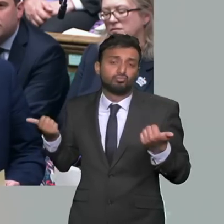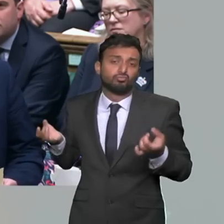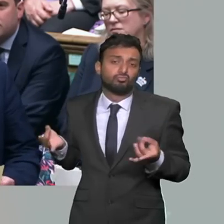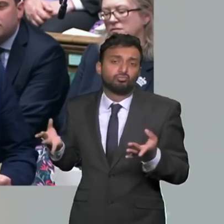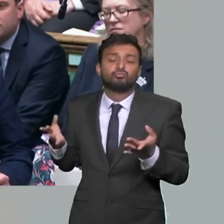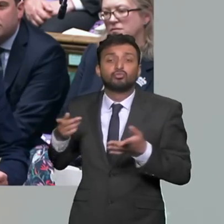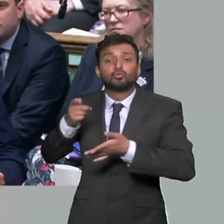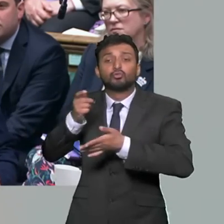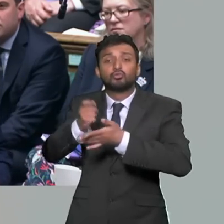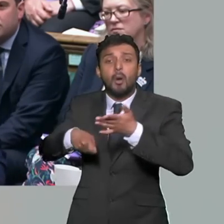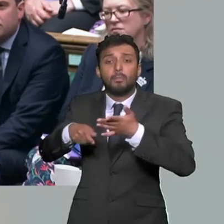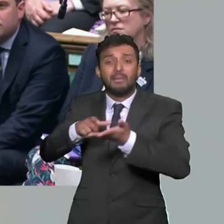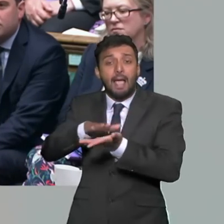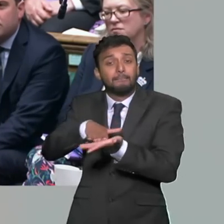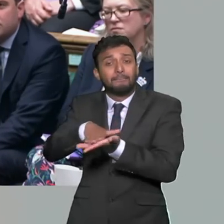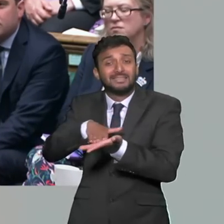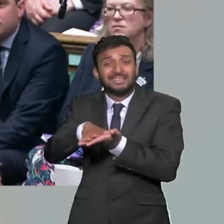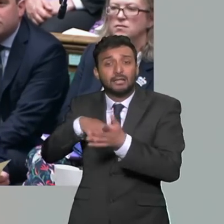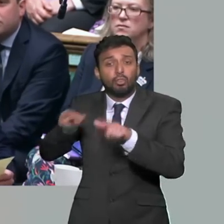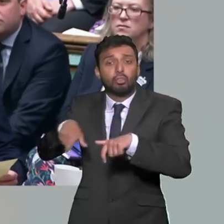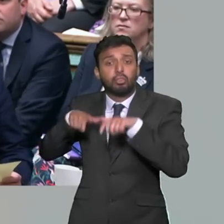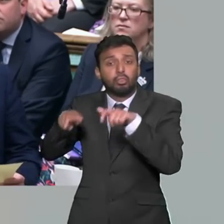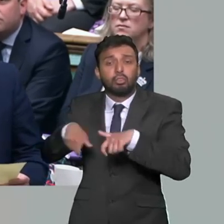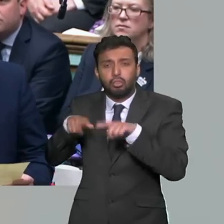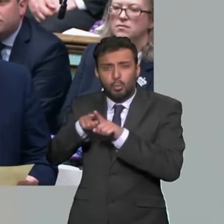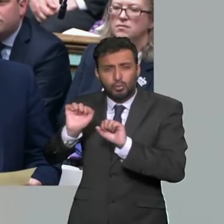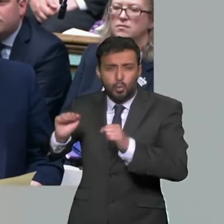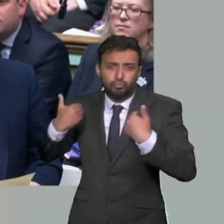important buildings, such as the Price and Kensington Teapot Works, fall into ruin, which